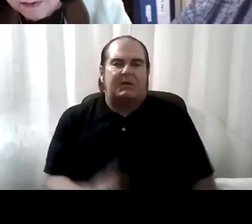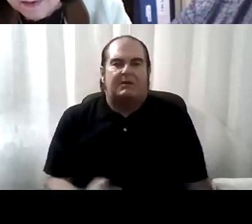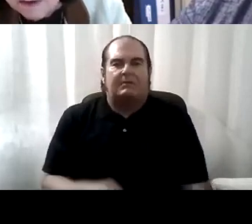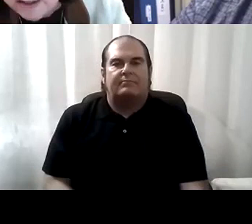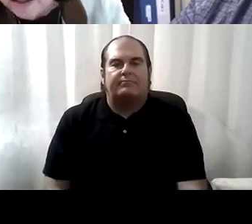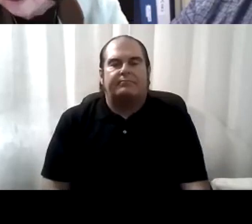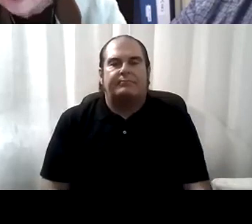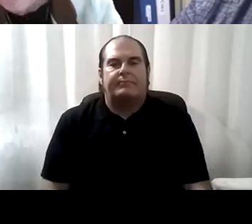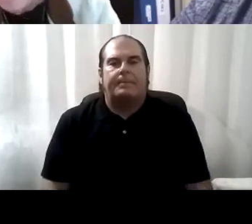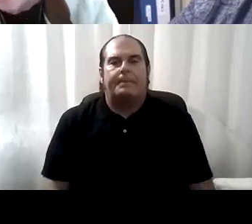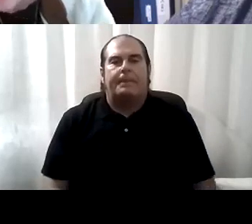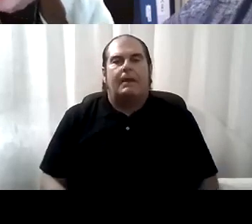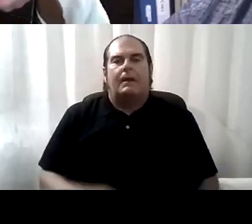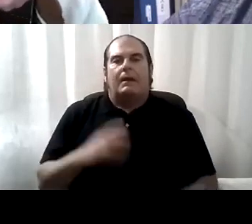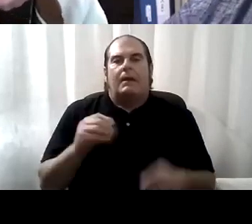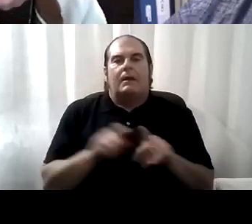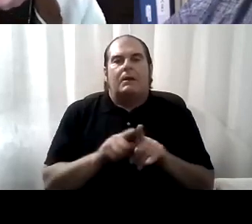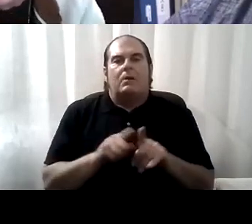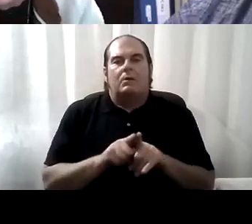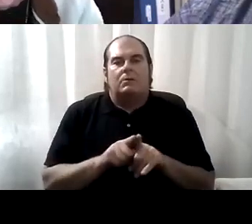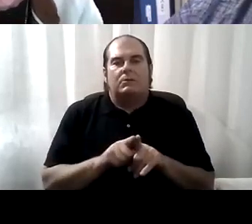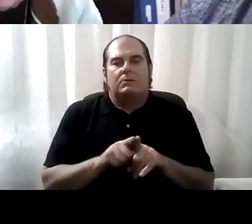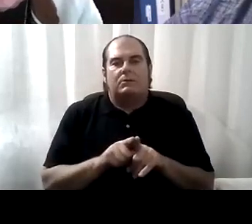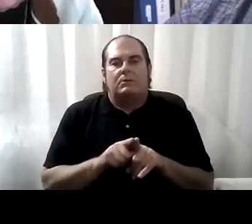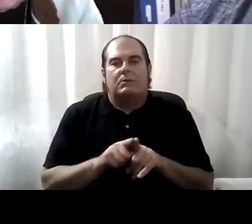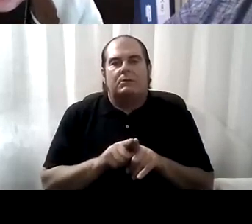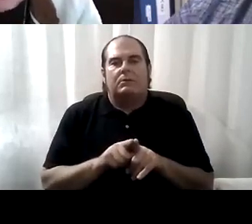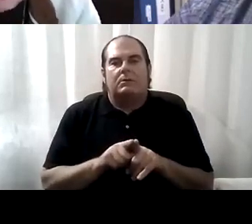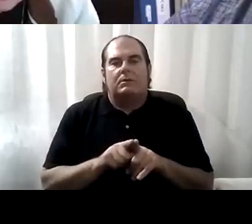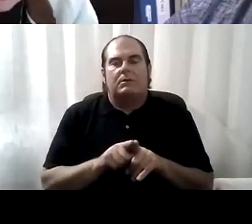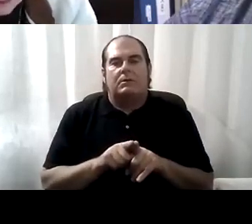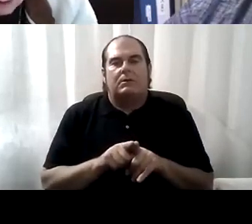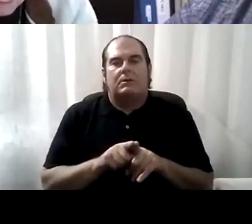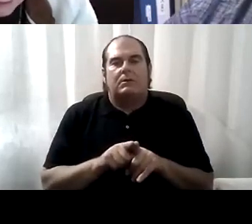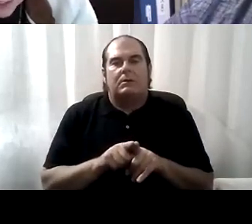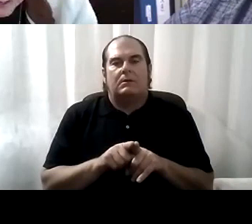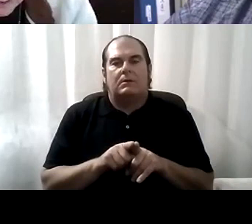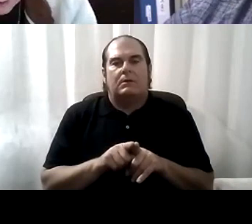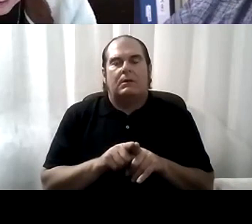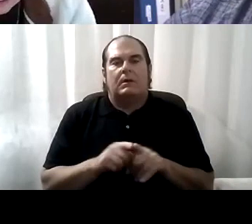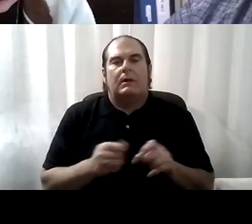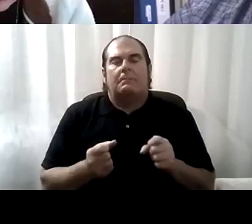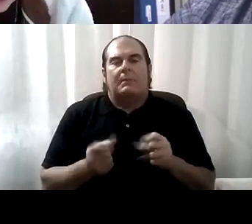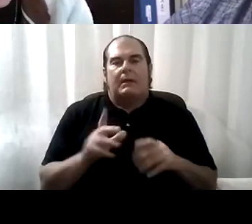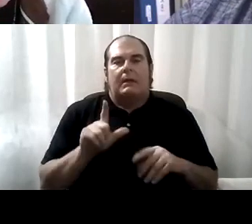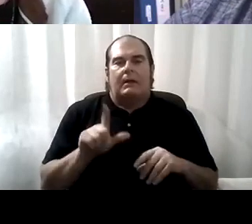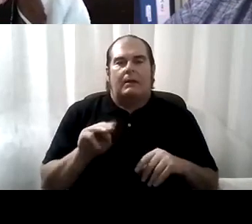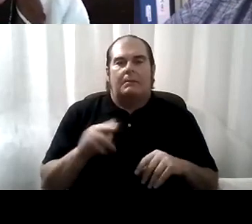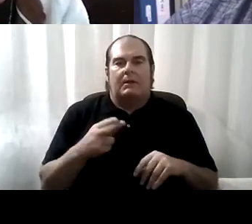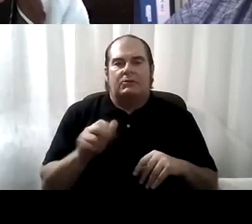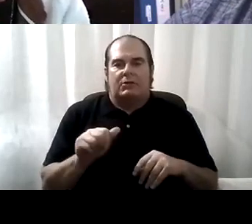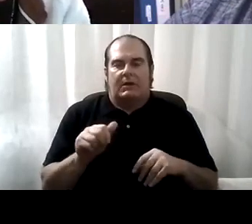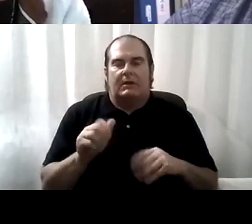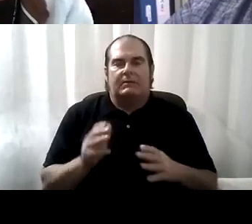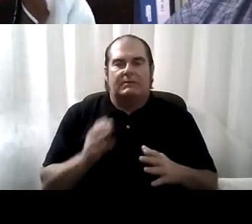Well, and too, as many people that are LMHAs know and have contracts with MCOs, we are